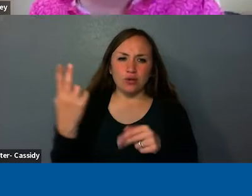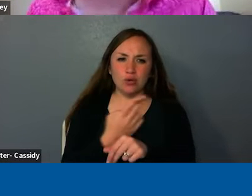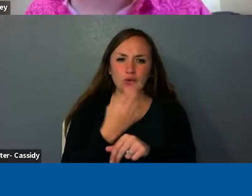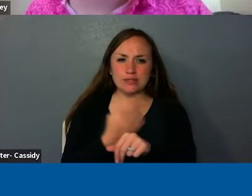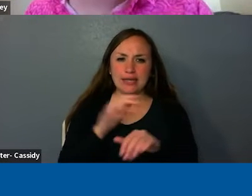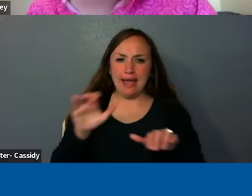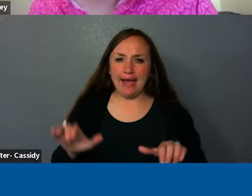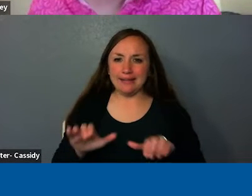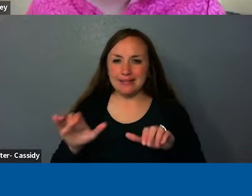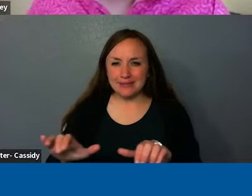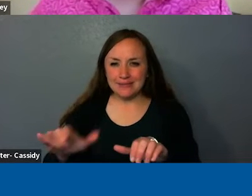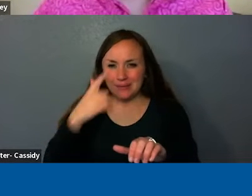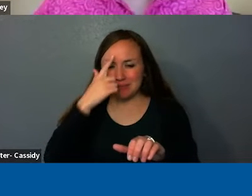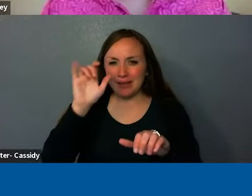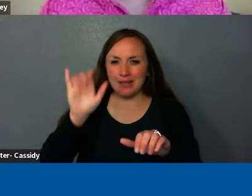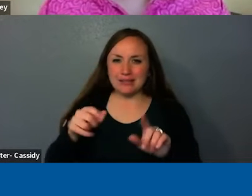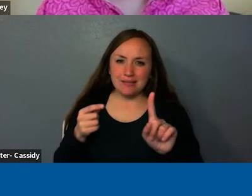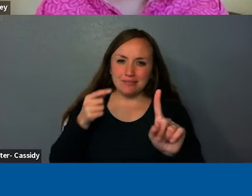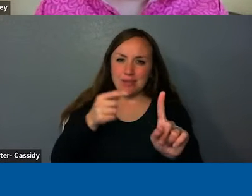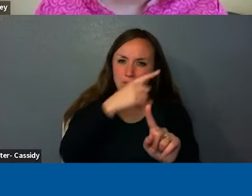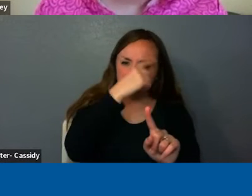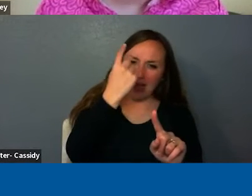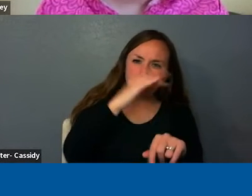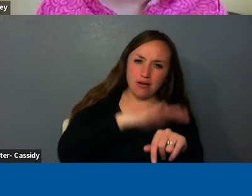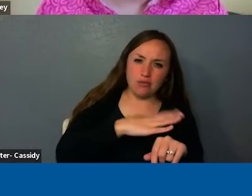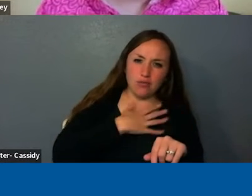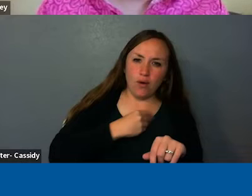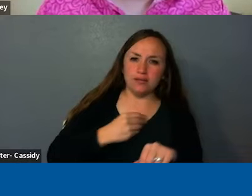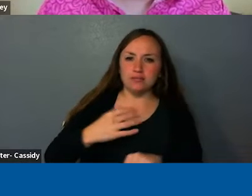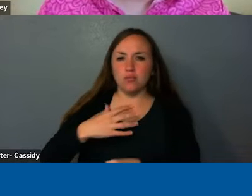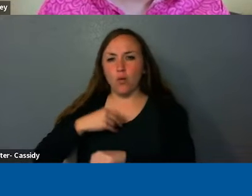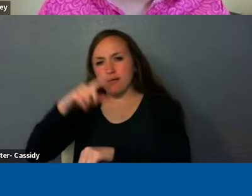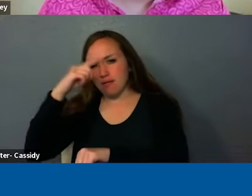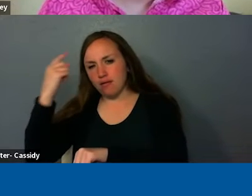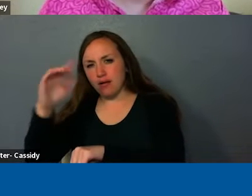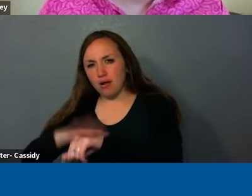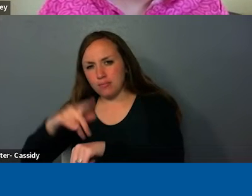because that targets both black on white, white on black, high contrast mode theme one and two,